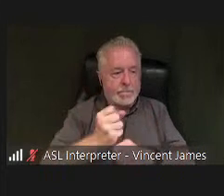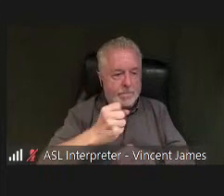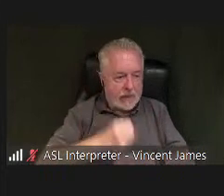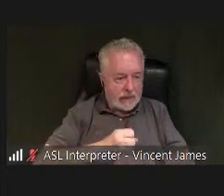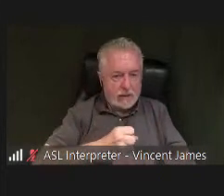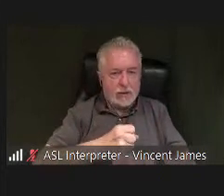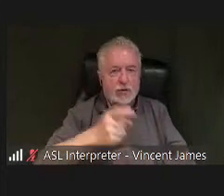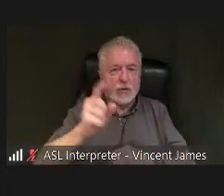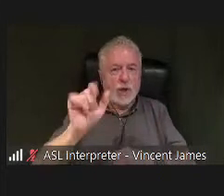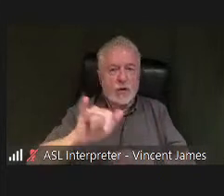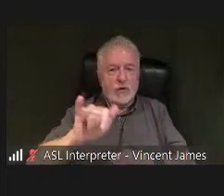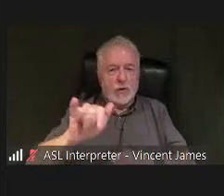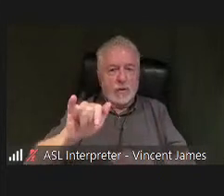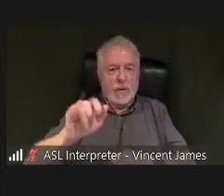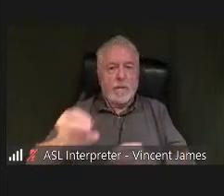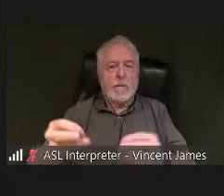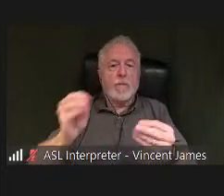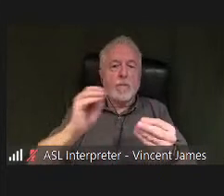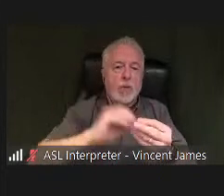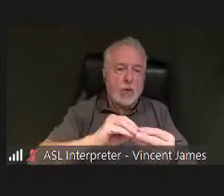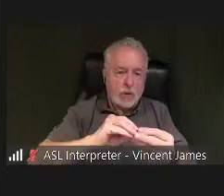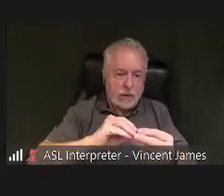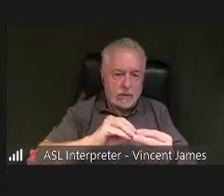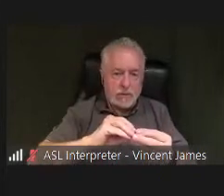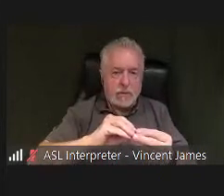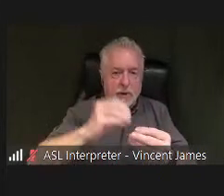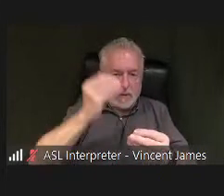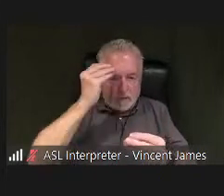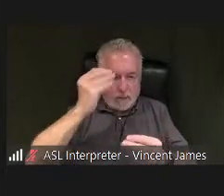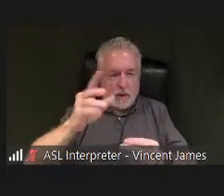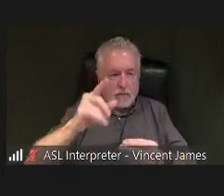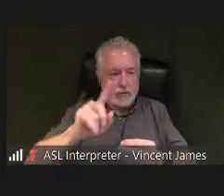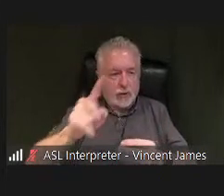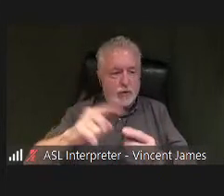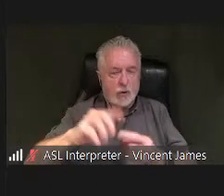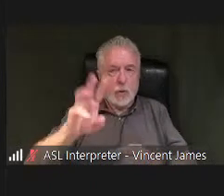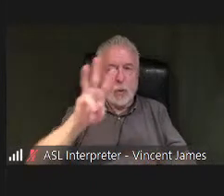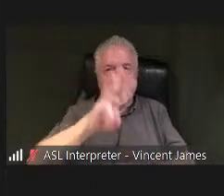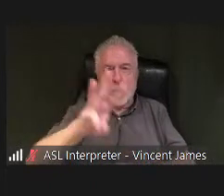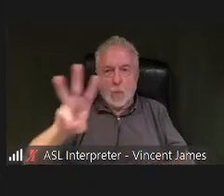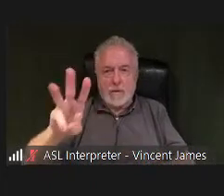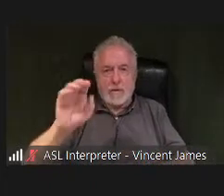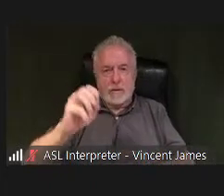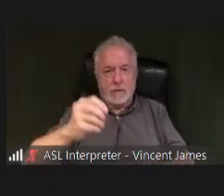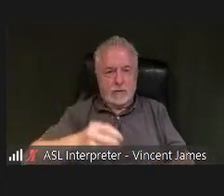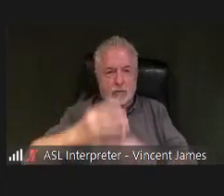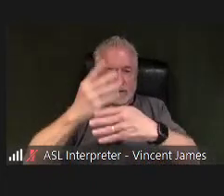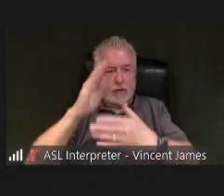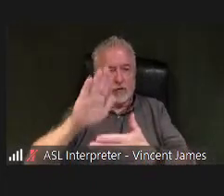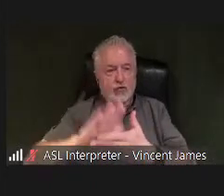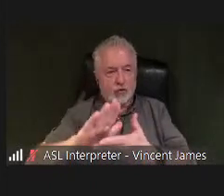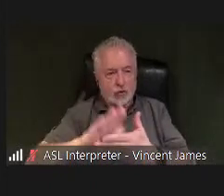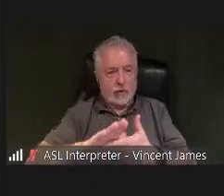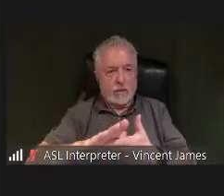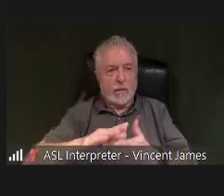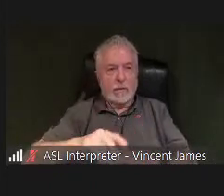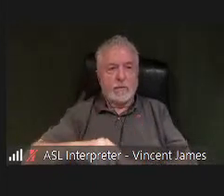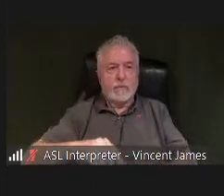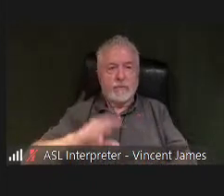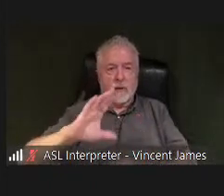You can also get more information if you go to the website for the school's covid.